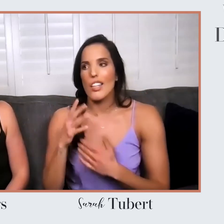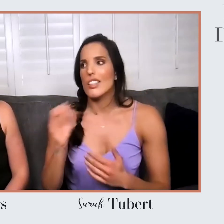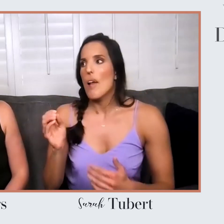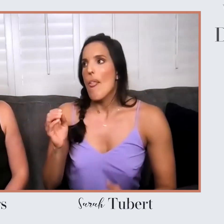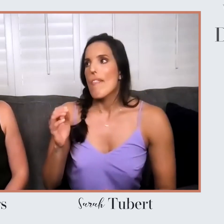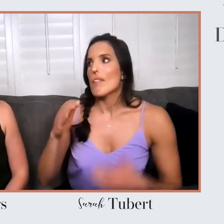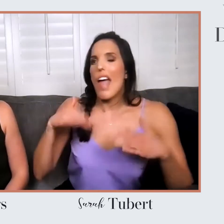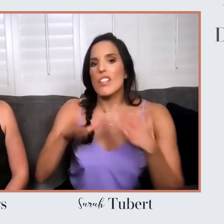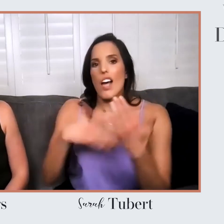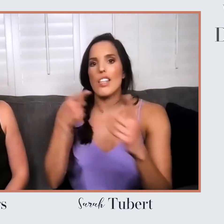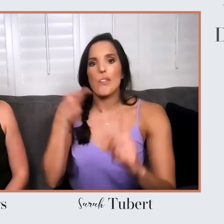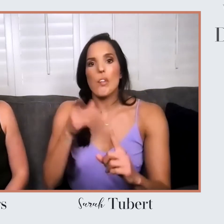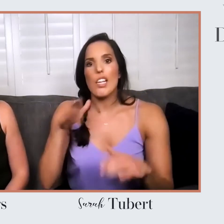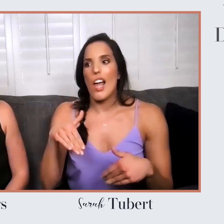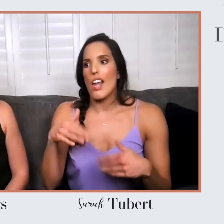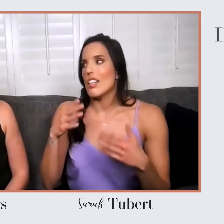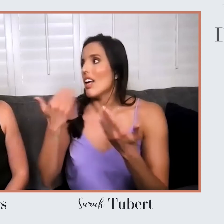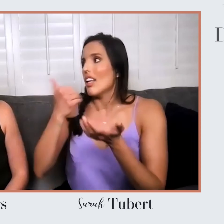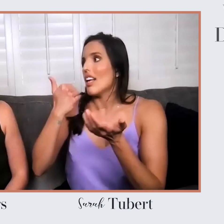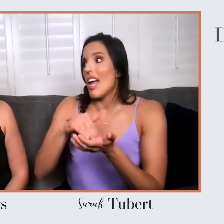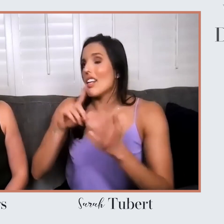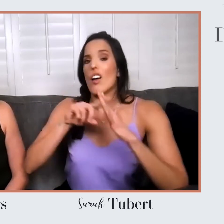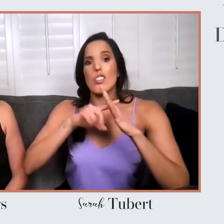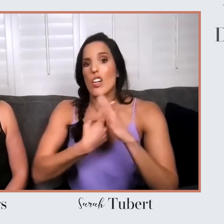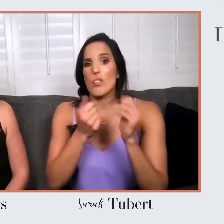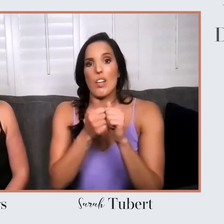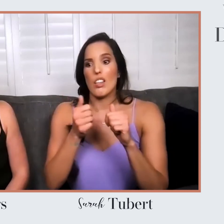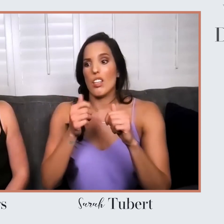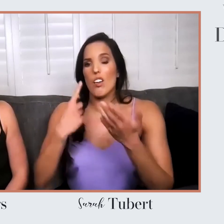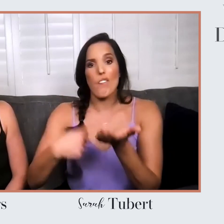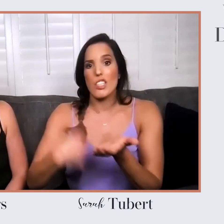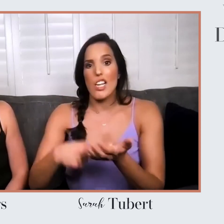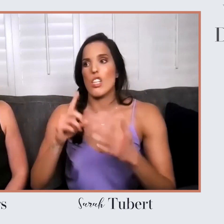And we haven't gotten to that point yet, and again, it all starts with a conversation.